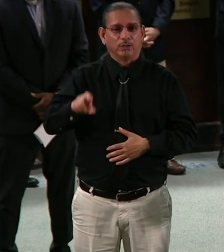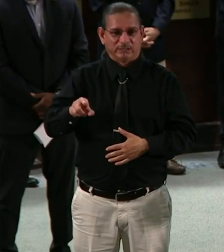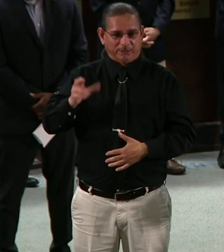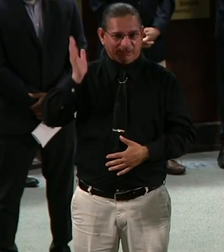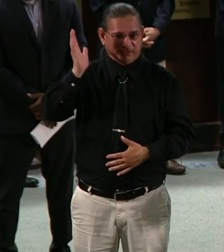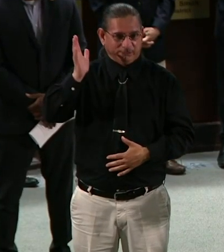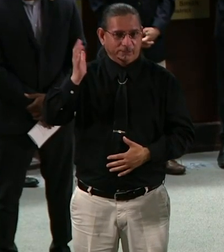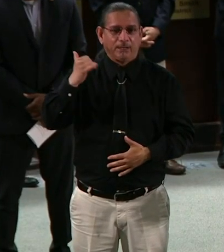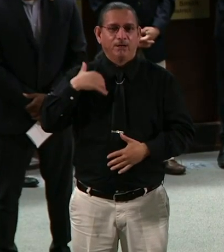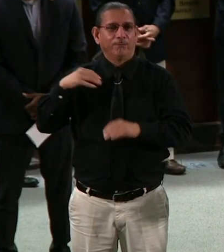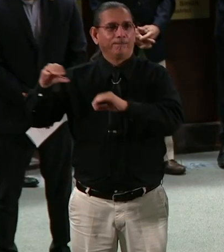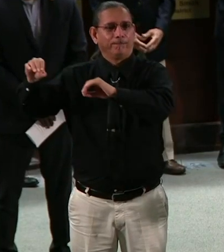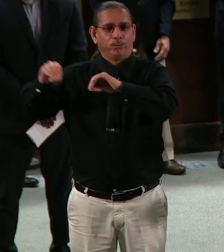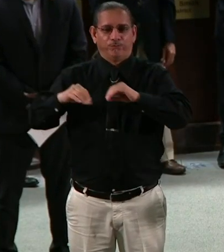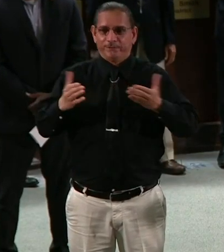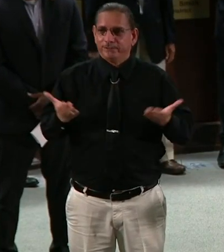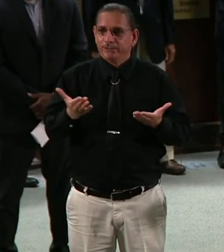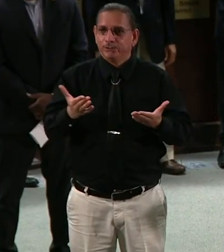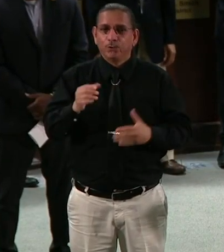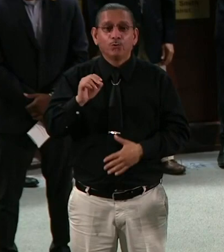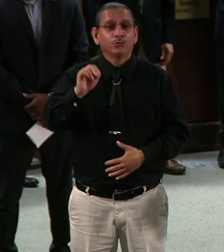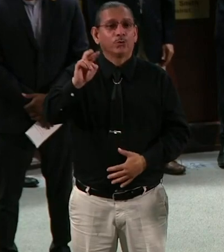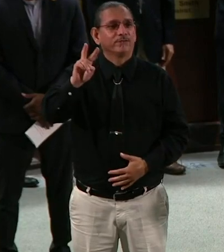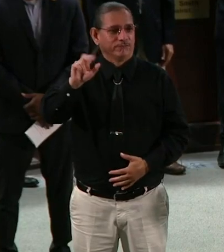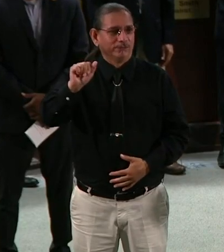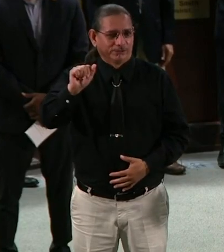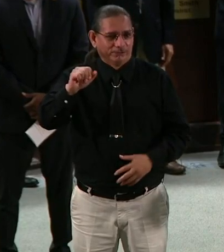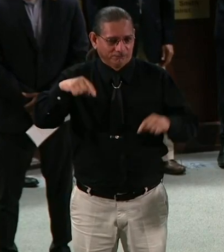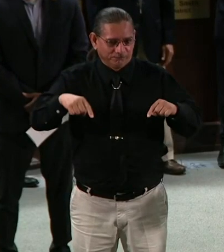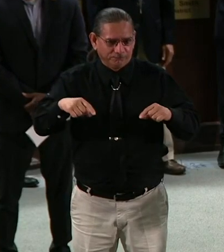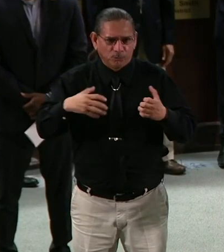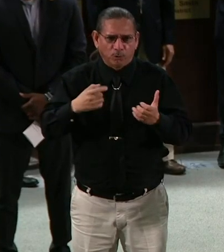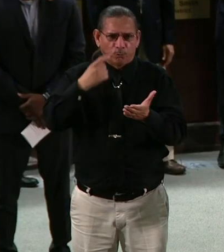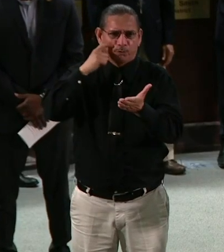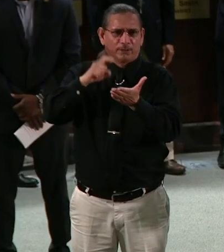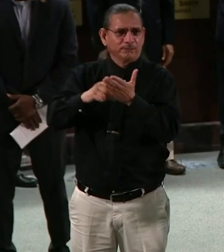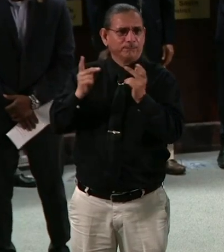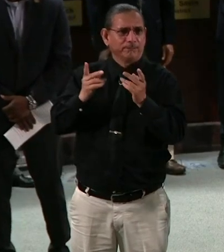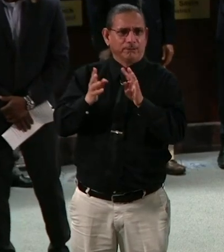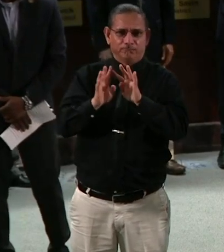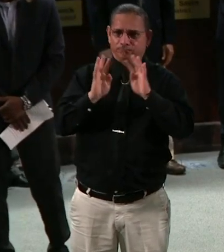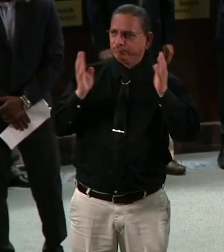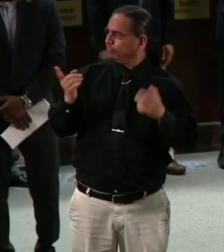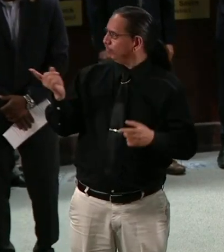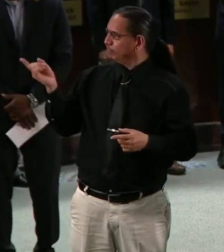AND RICHMOND TO BE HERE AND IN NORTHERN VIRGINIA TODAY NOT I